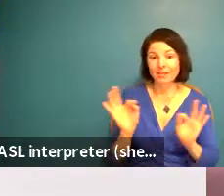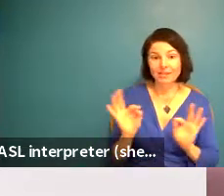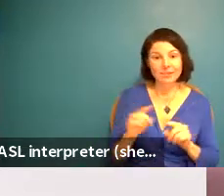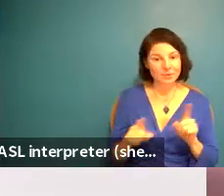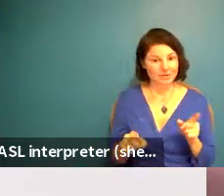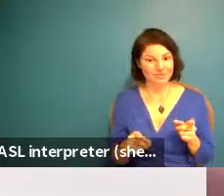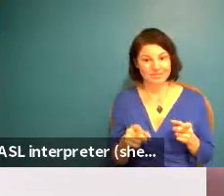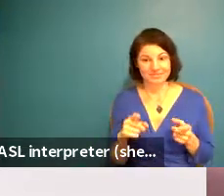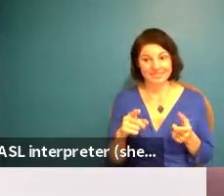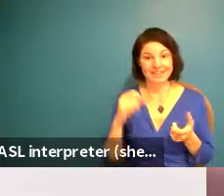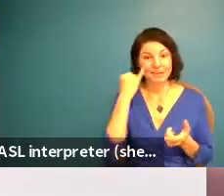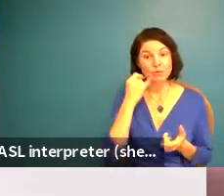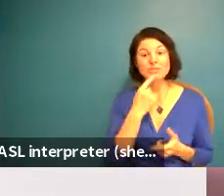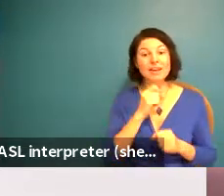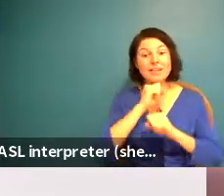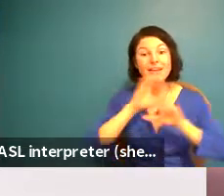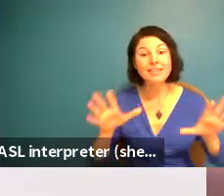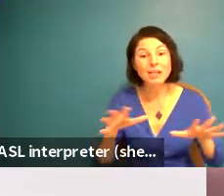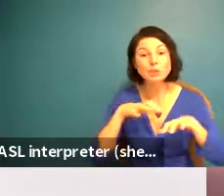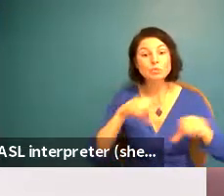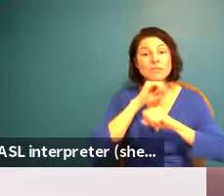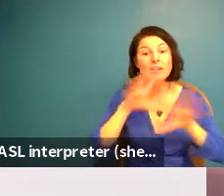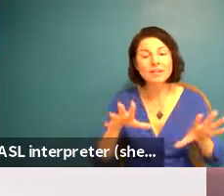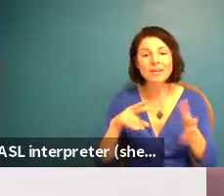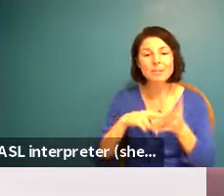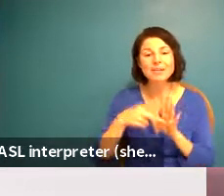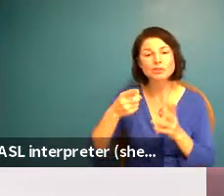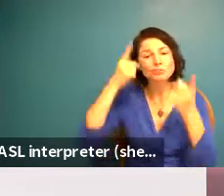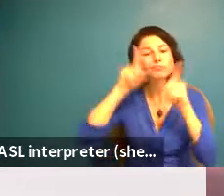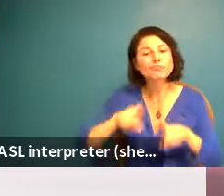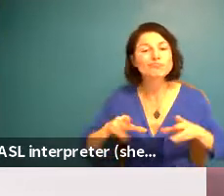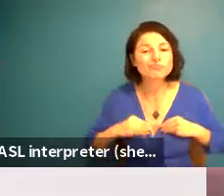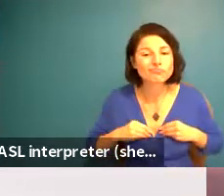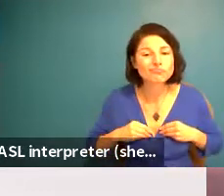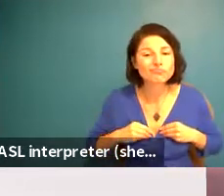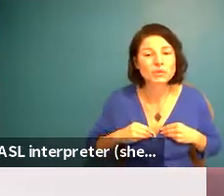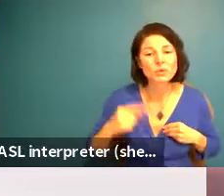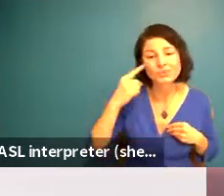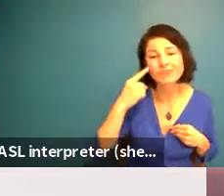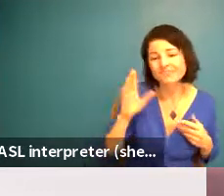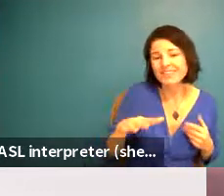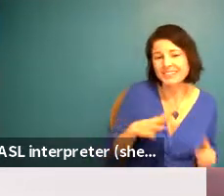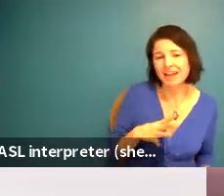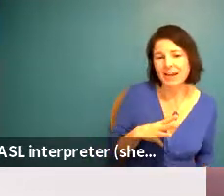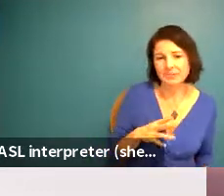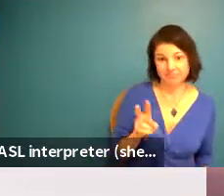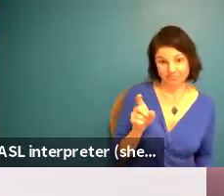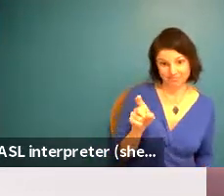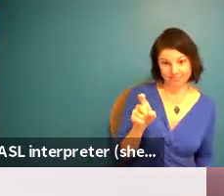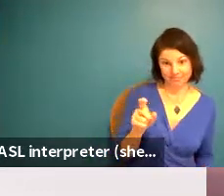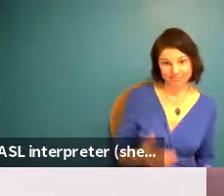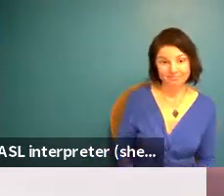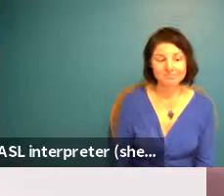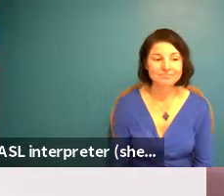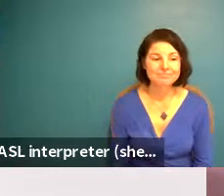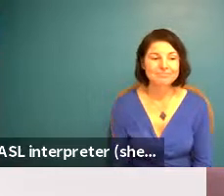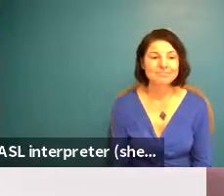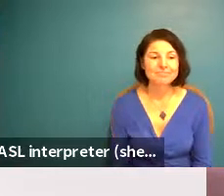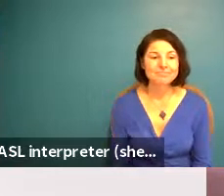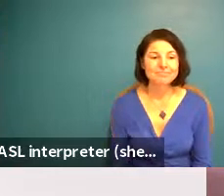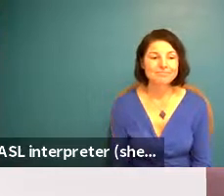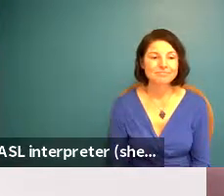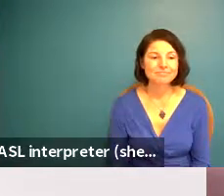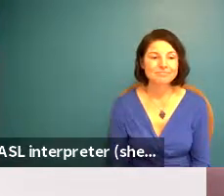consenting to what's going on. As though you're okay with it. And when you do speak up against transphobia, use a personal comment,